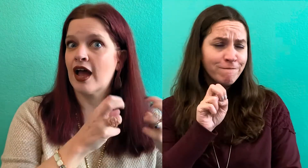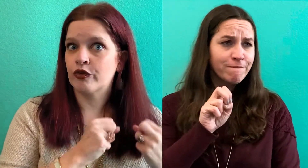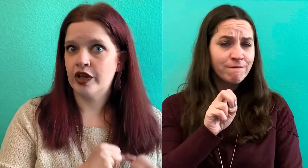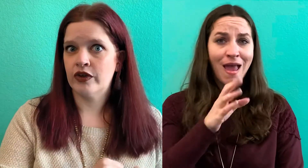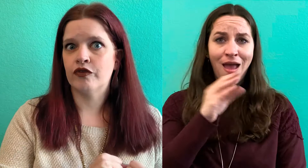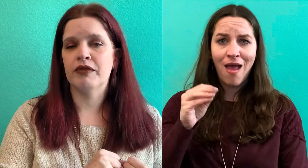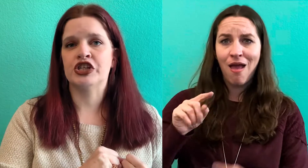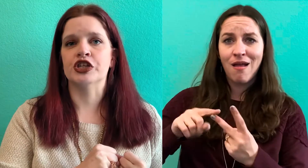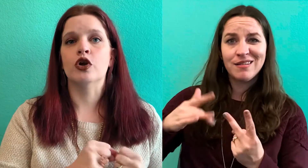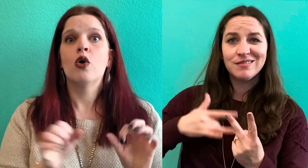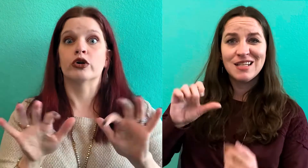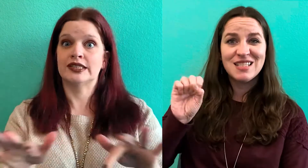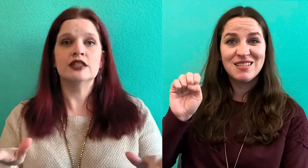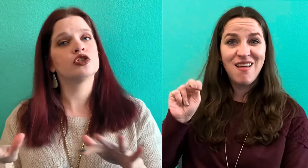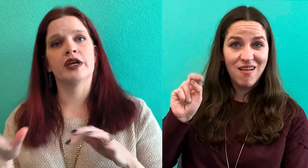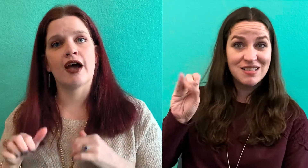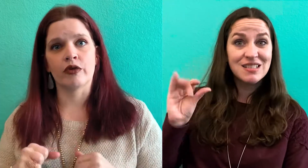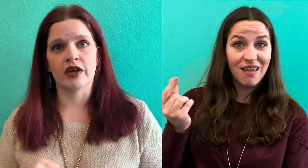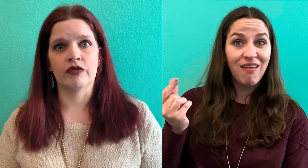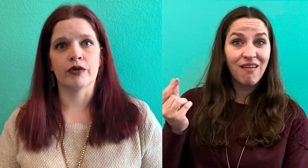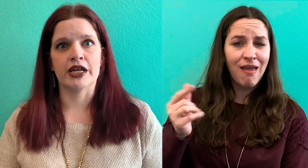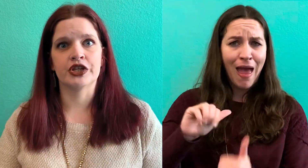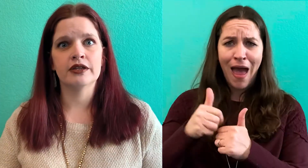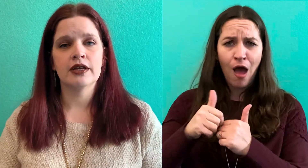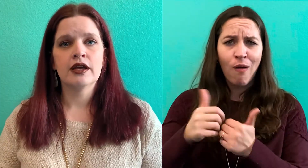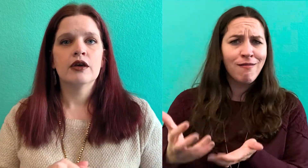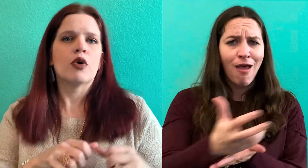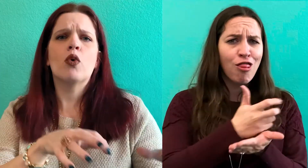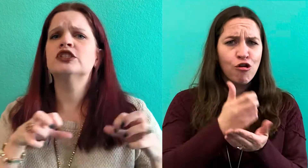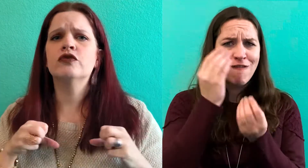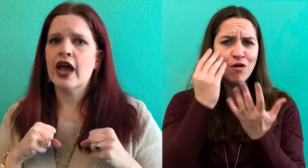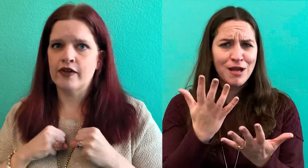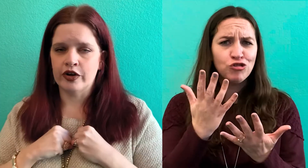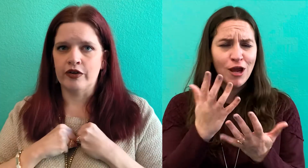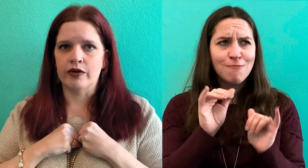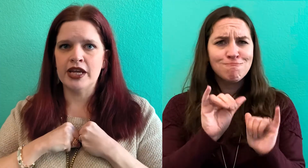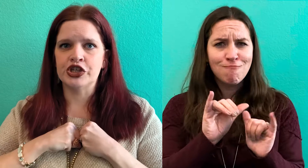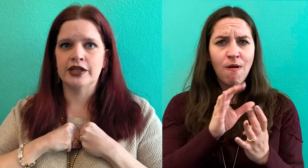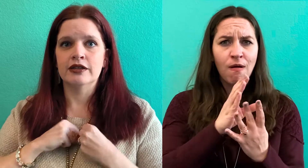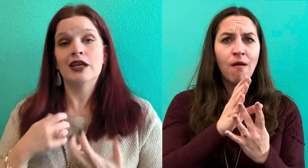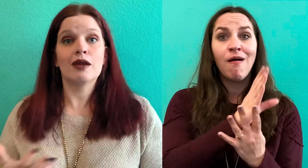gathering of information, or sensory gathering of information. But once you've gathered your information, you've got